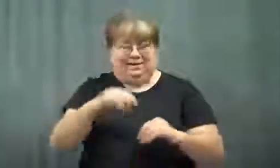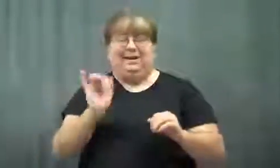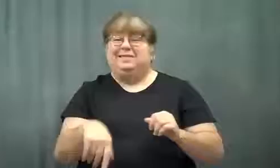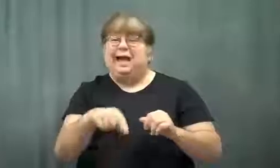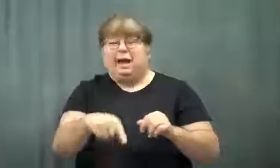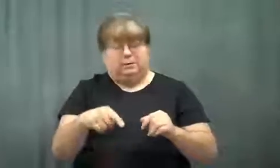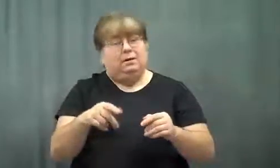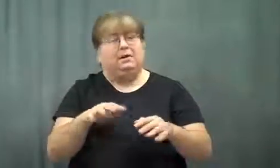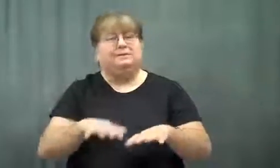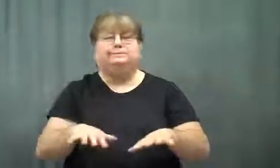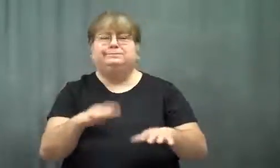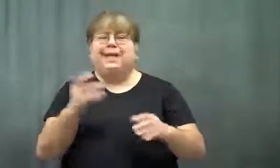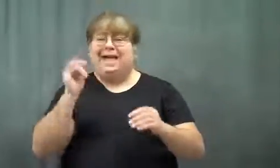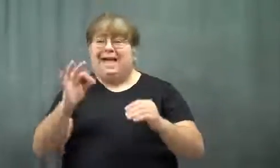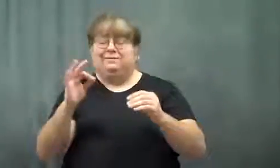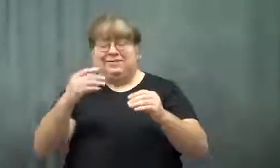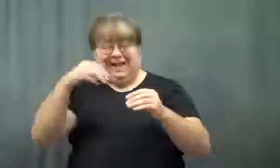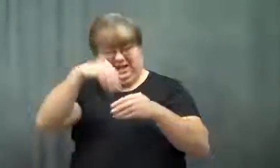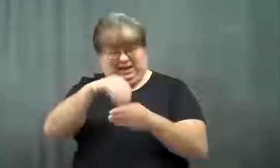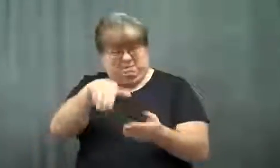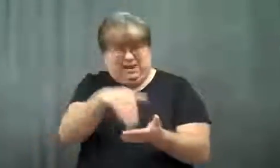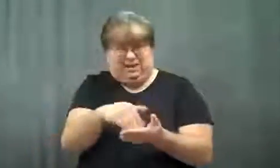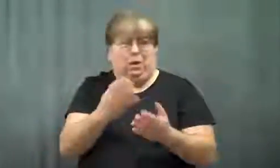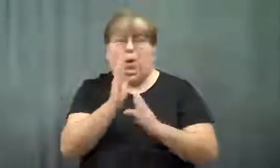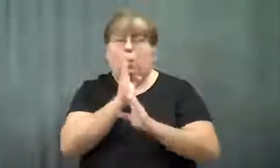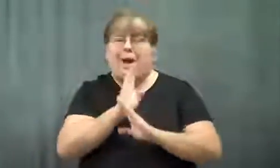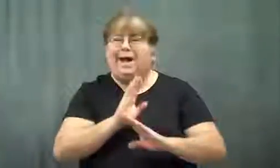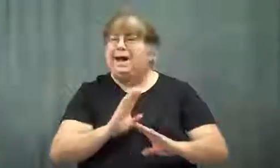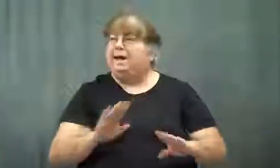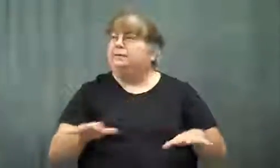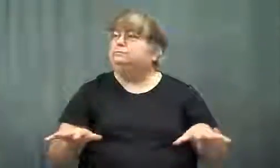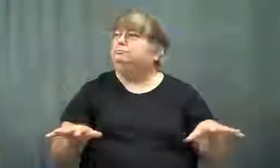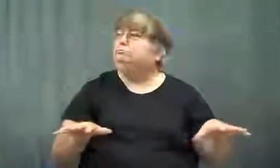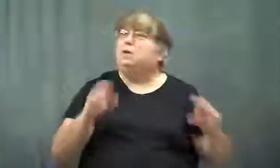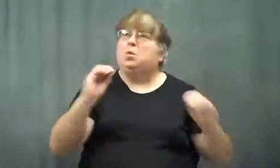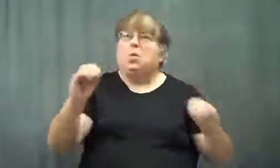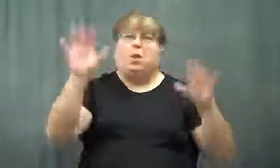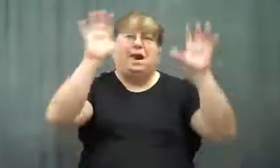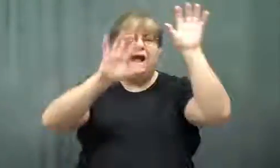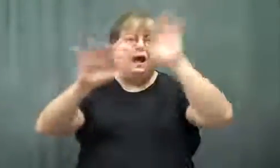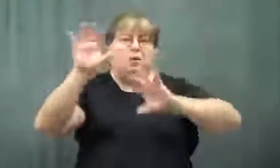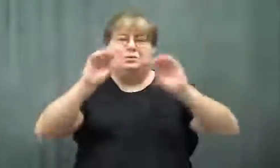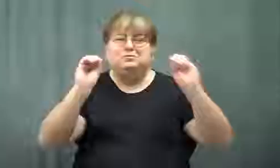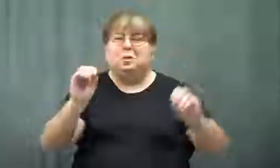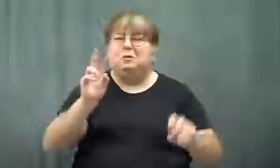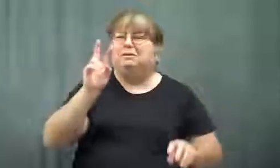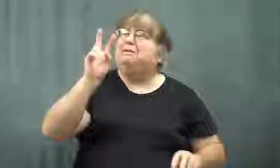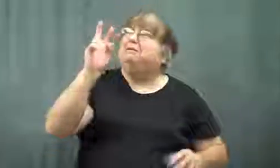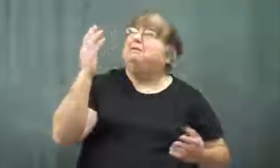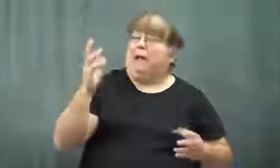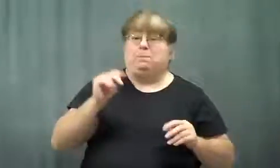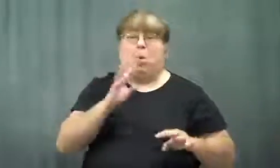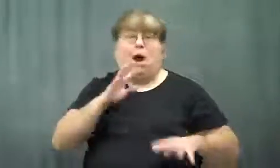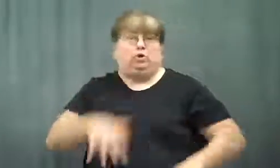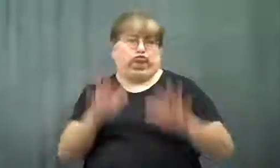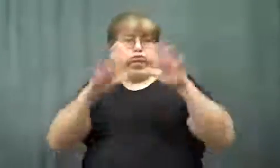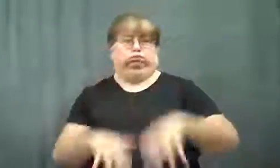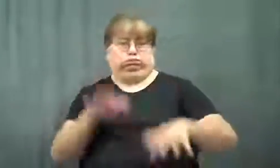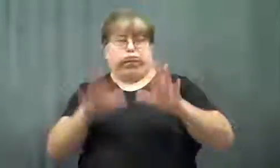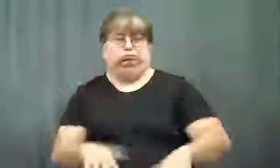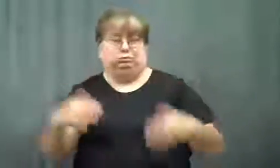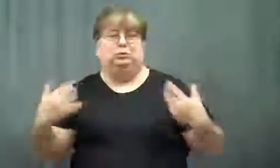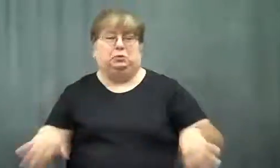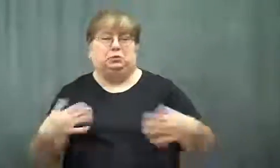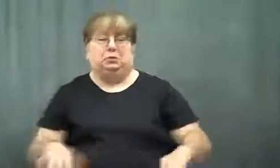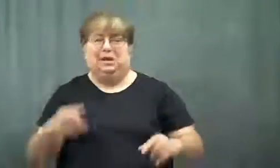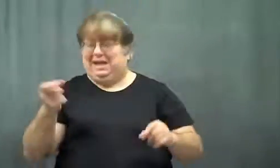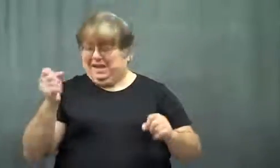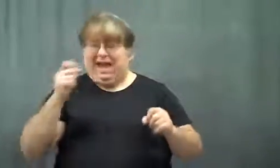In the middle, itís very quiet, there are no clouds, but rough seas.